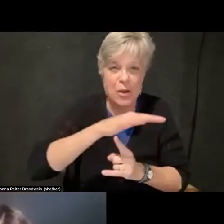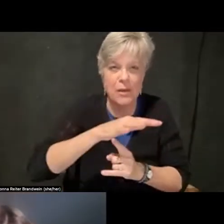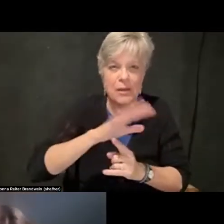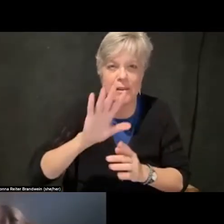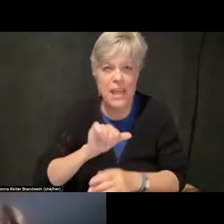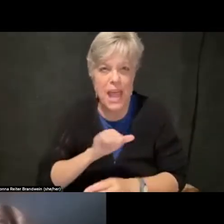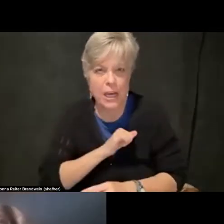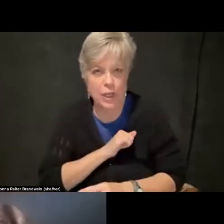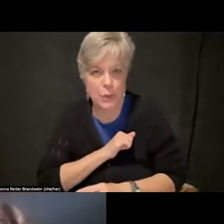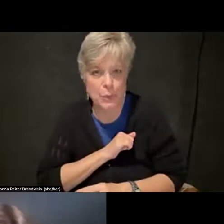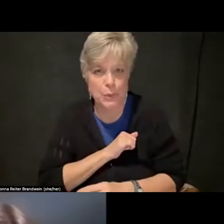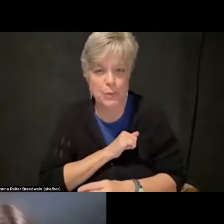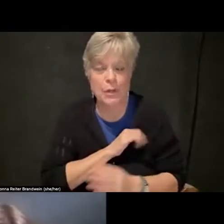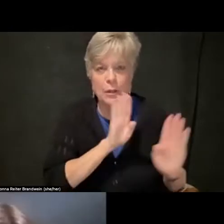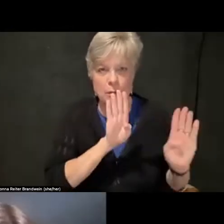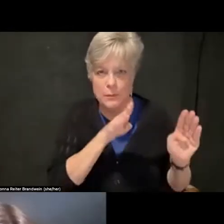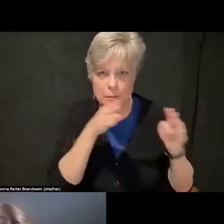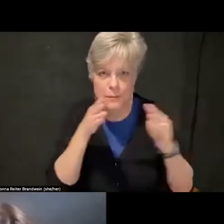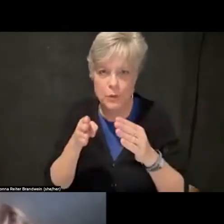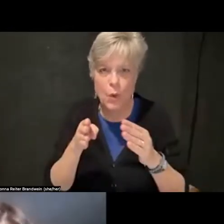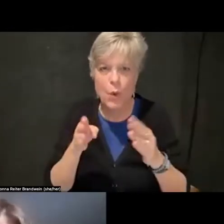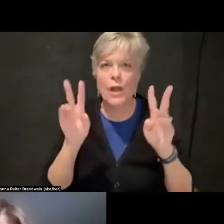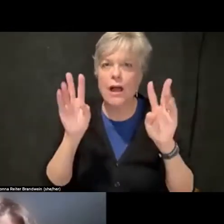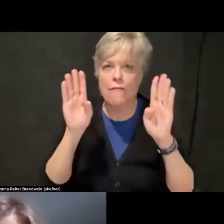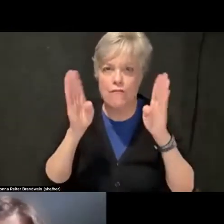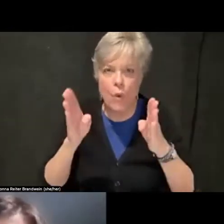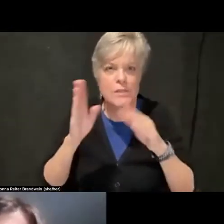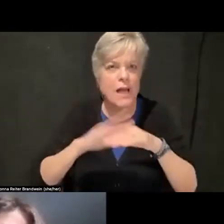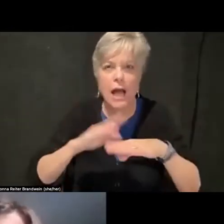towards accommodations or a lack of advocacy